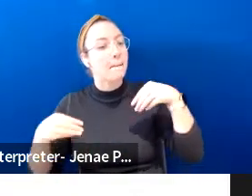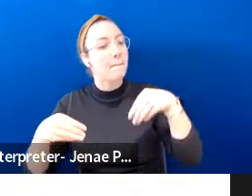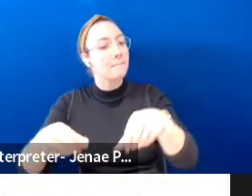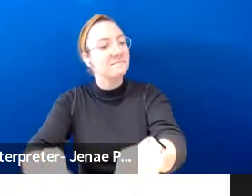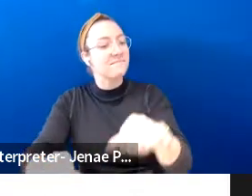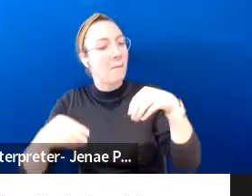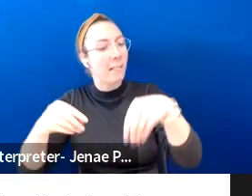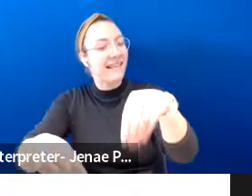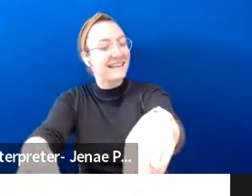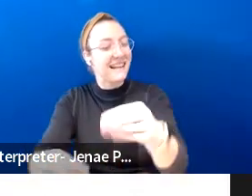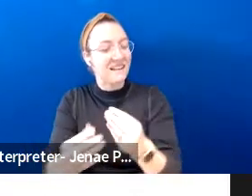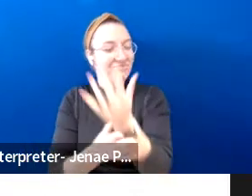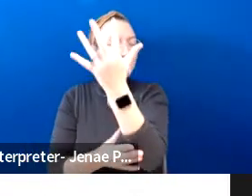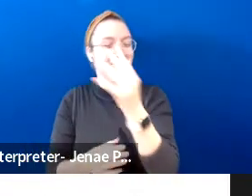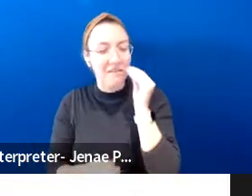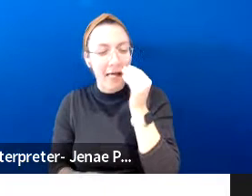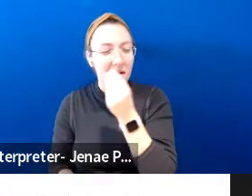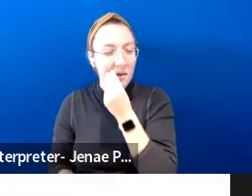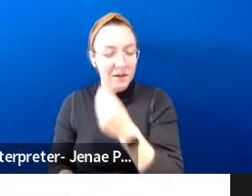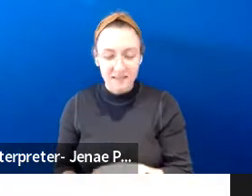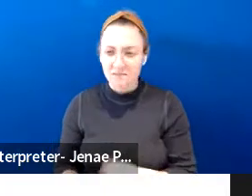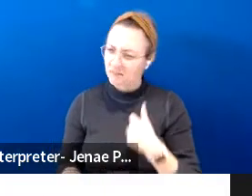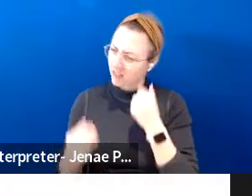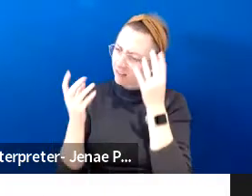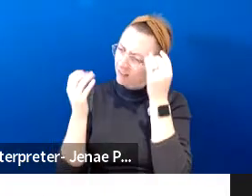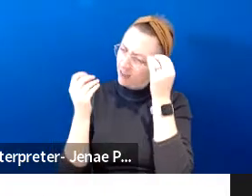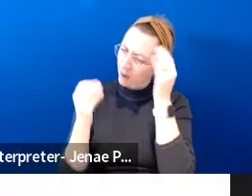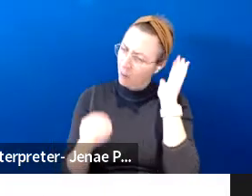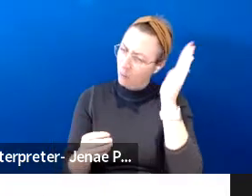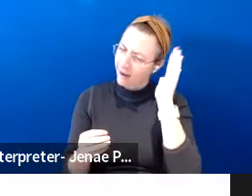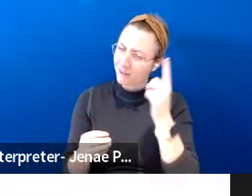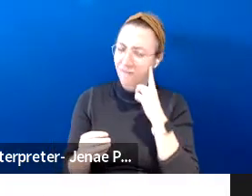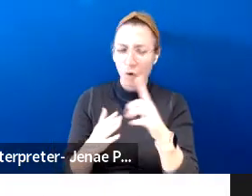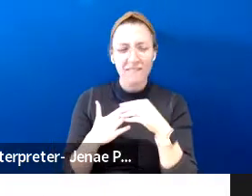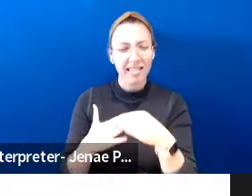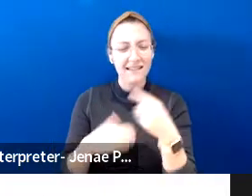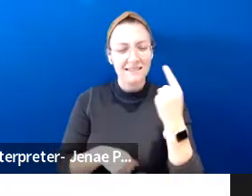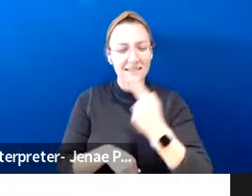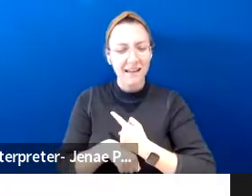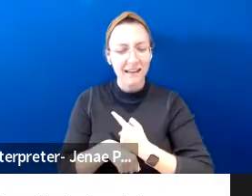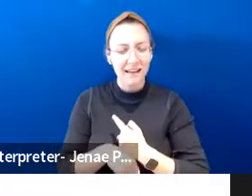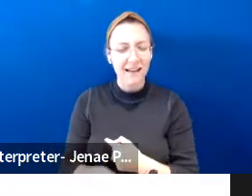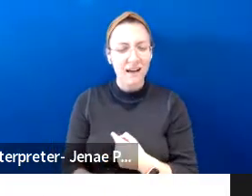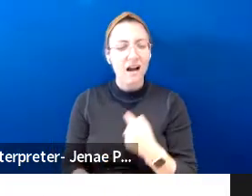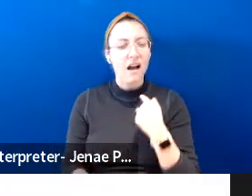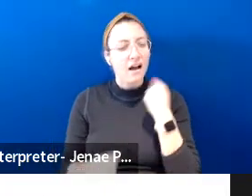So as I was thinking about doing presentations for Flex Day, I sort of thought about how I was feeling